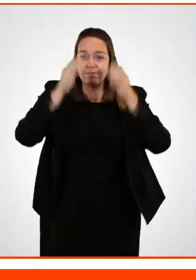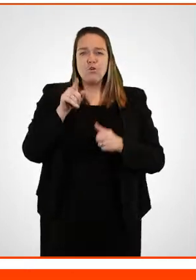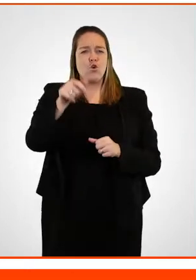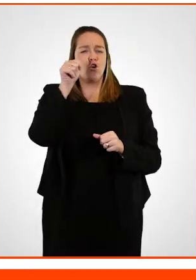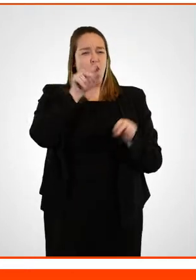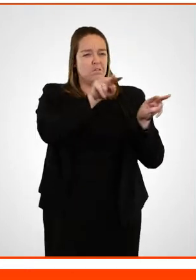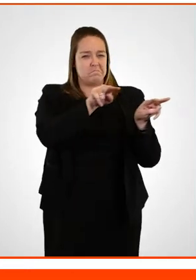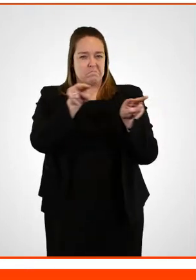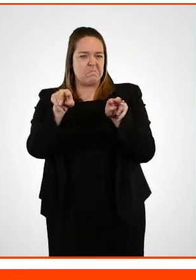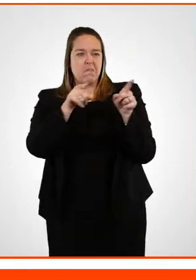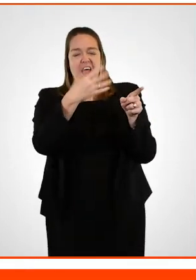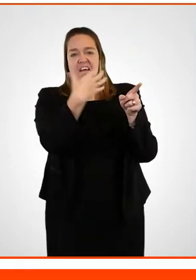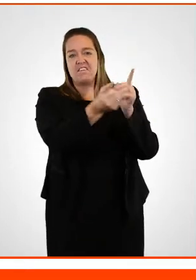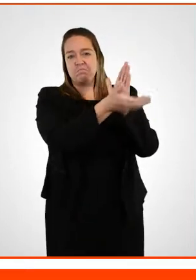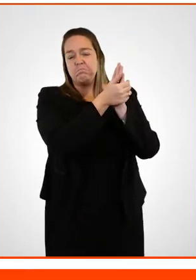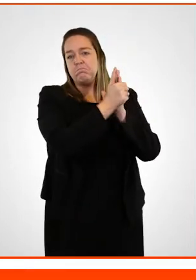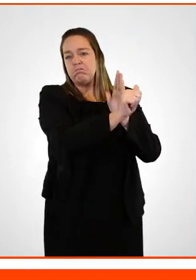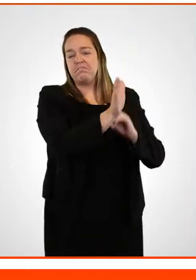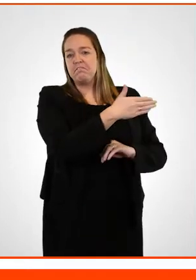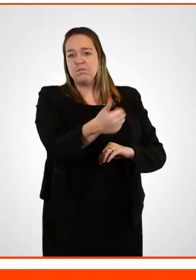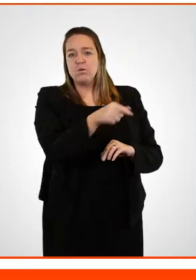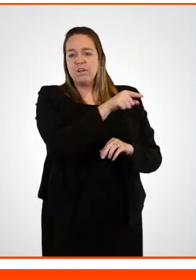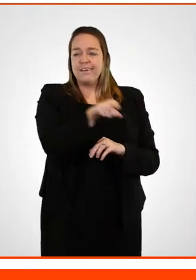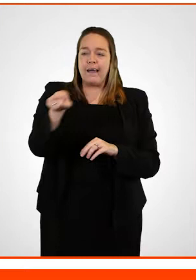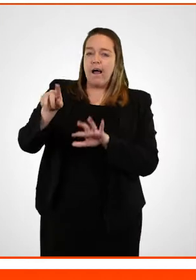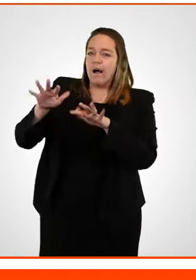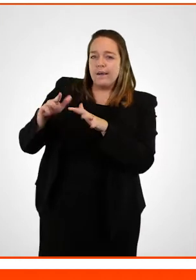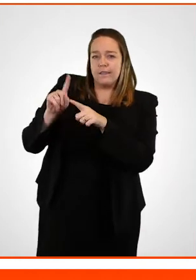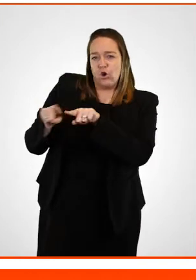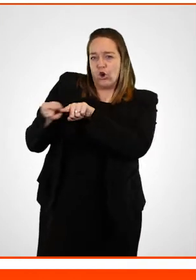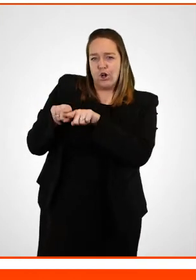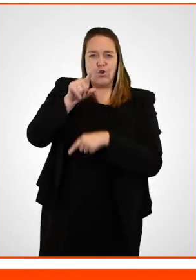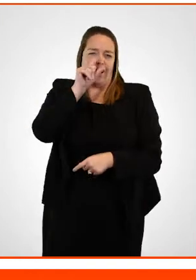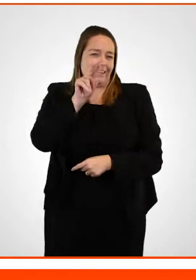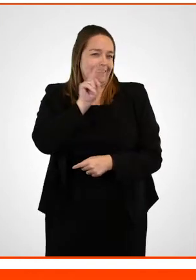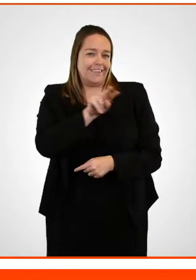from somebody who has reached that level of fluency compared to somebody who has not reached that level of fluency.